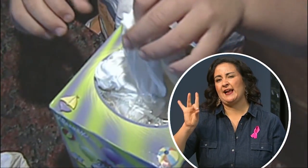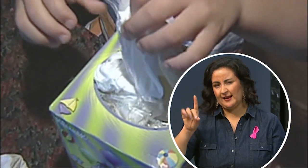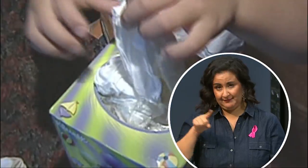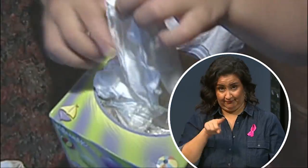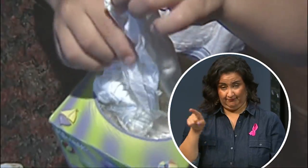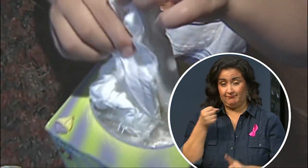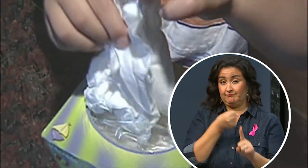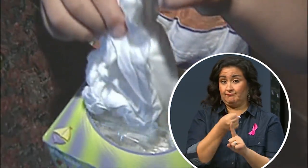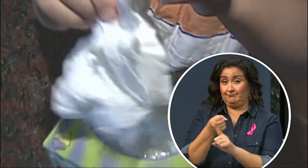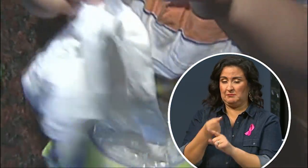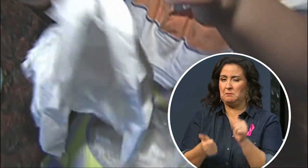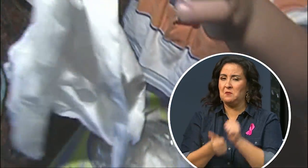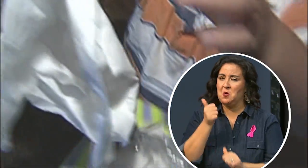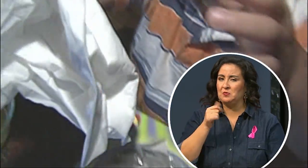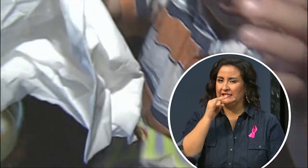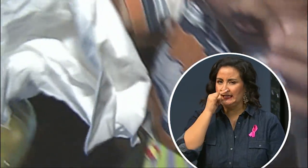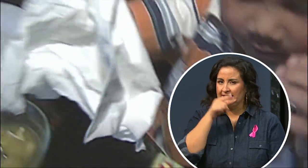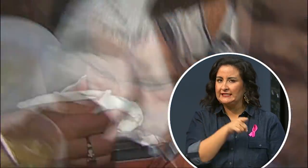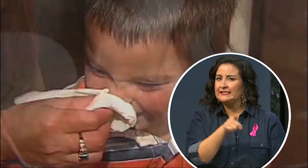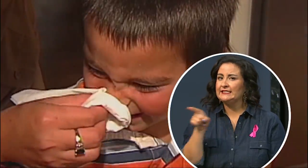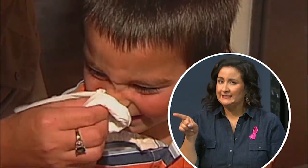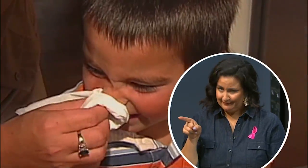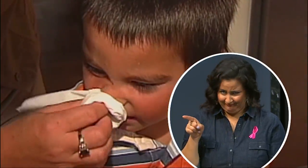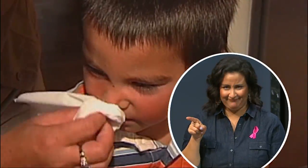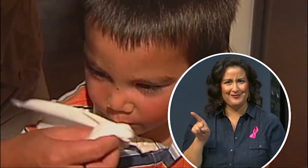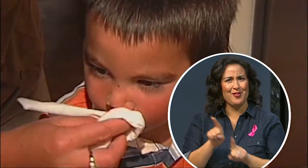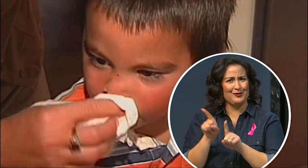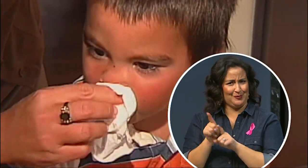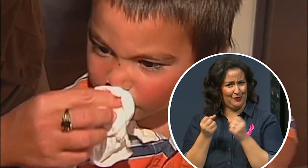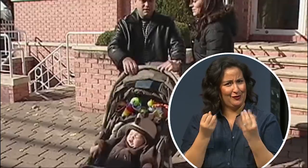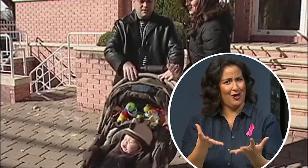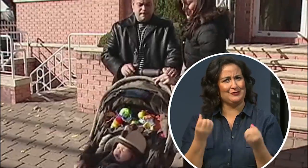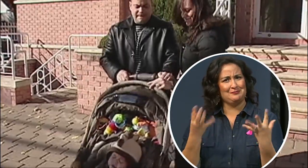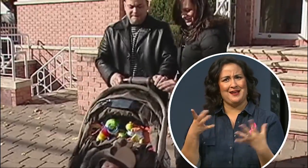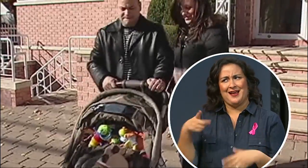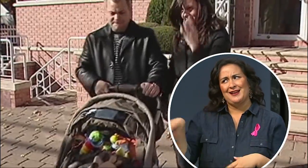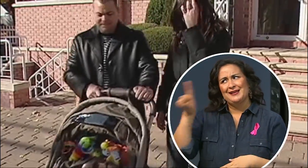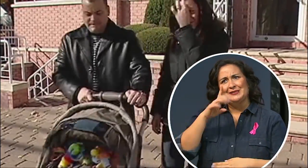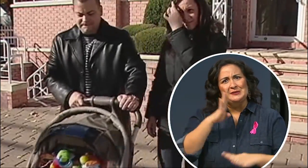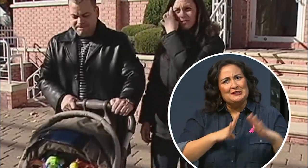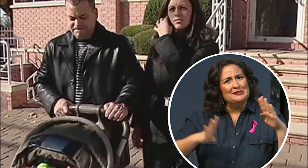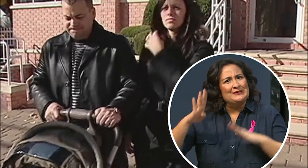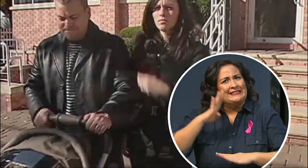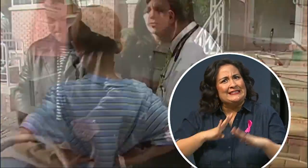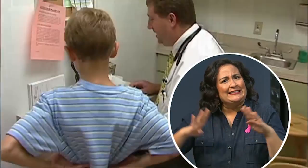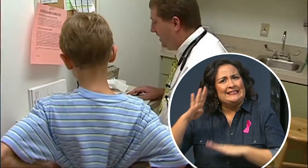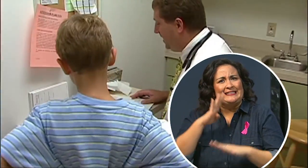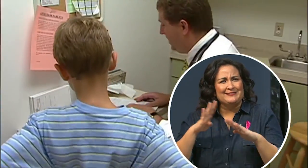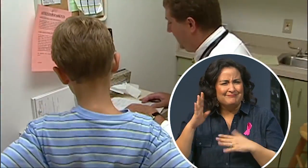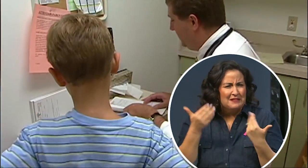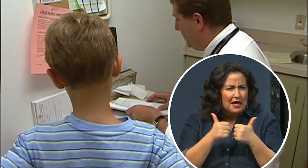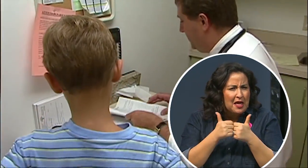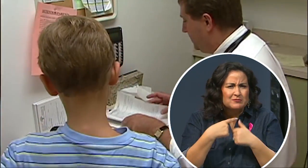D-68 also has many worried. But how can we tell which is which?